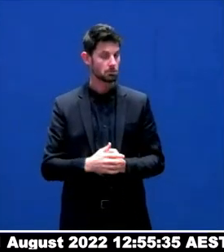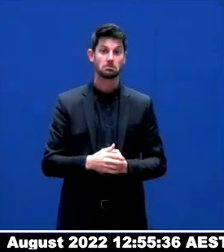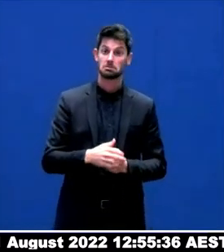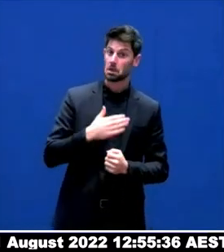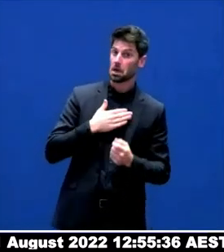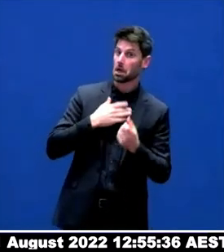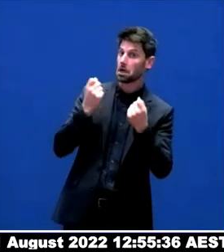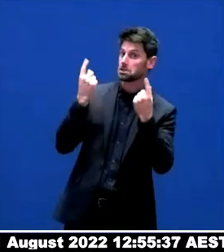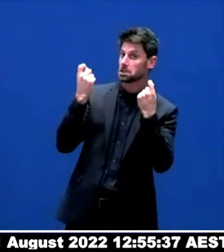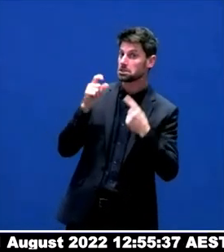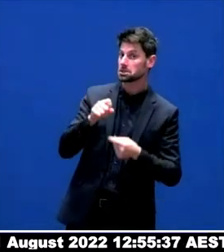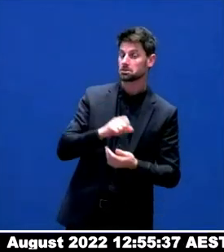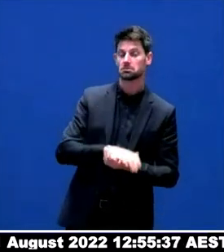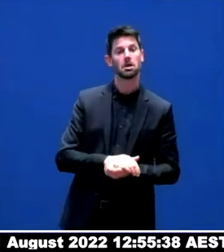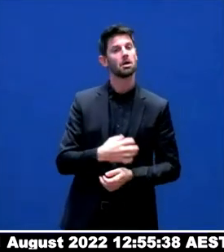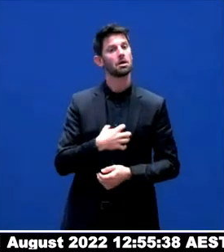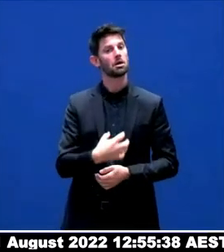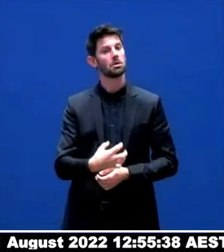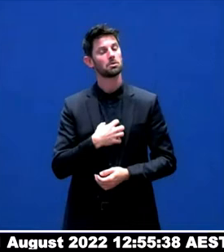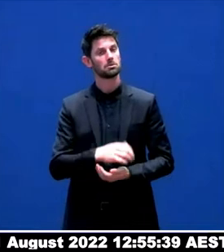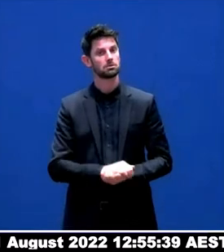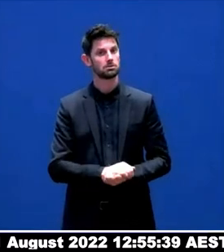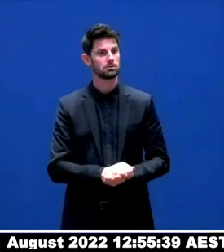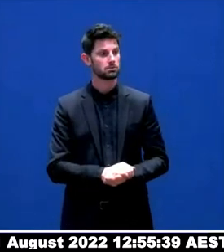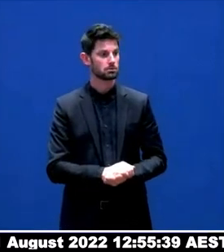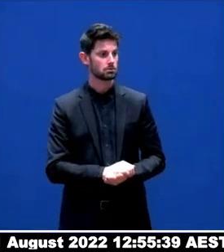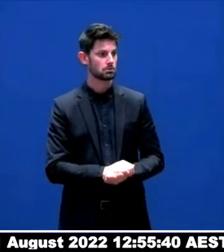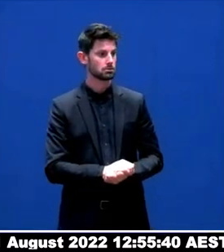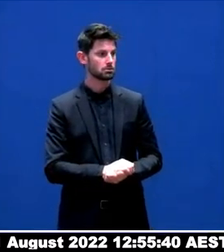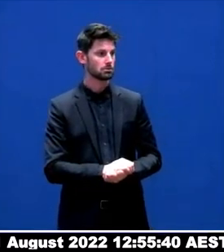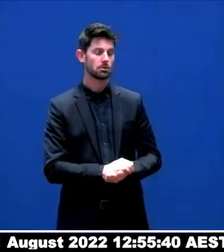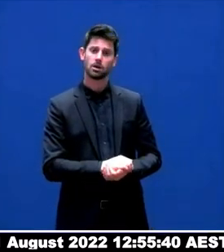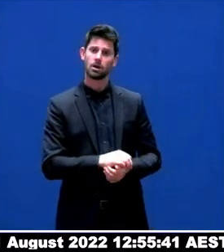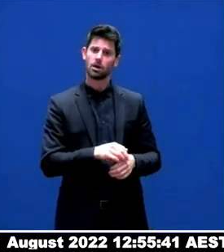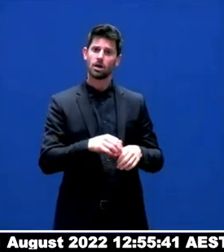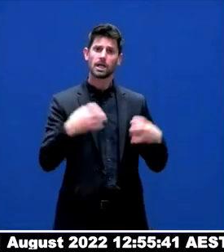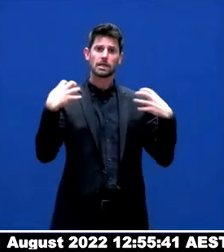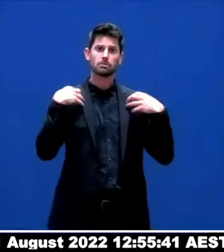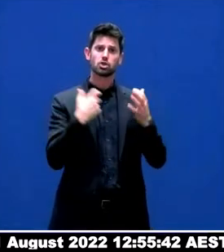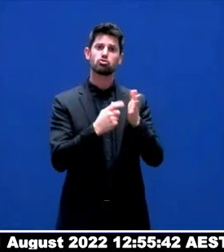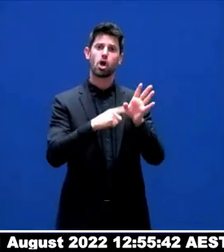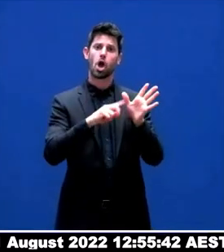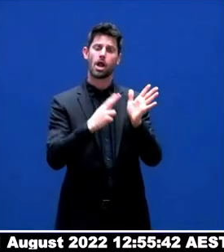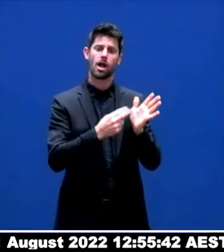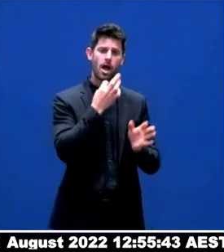Do you know the approximate cost of an OT assessment of a major modification for someone?